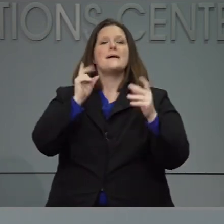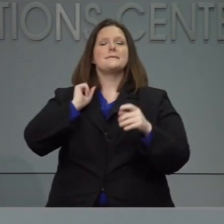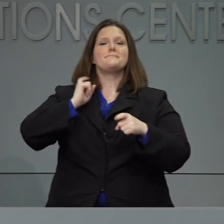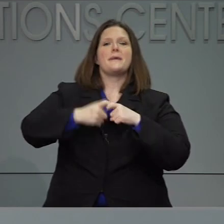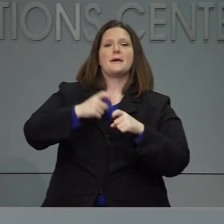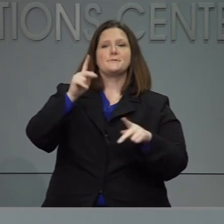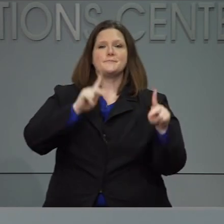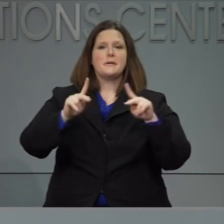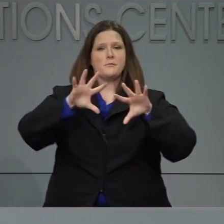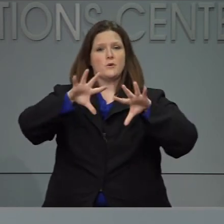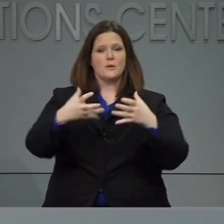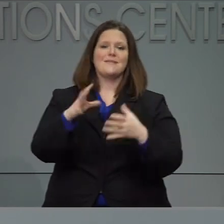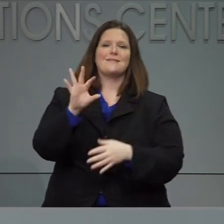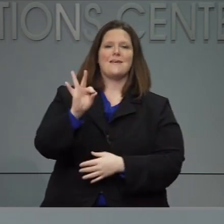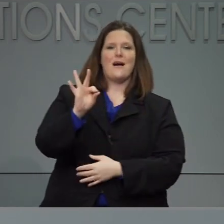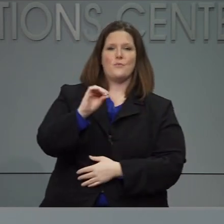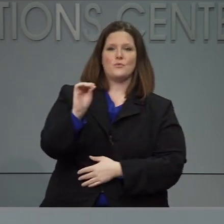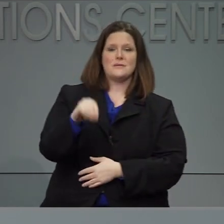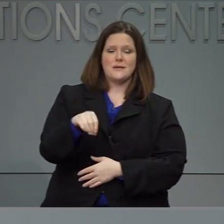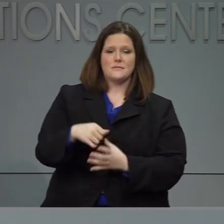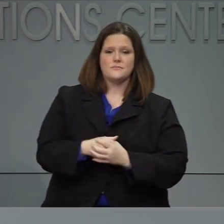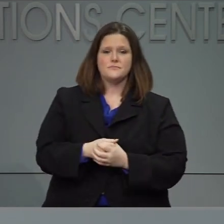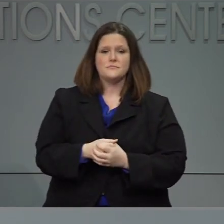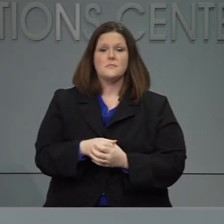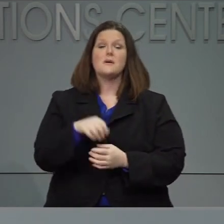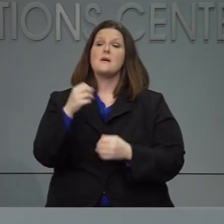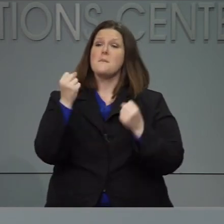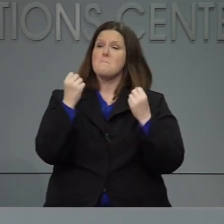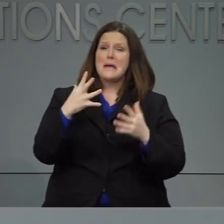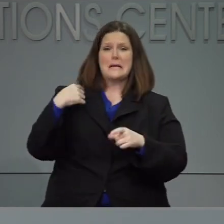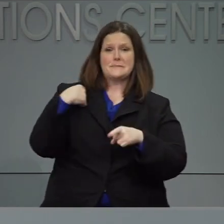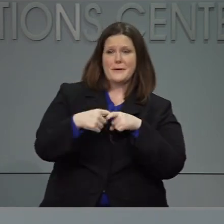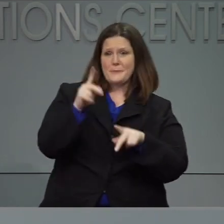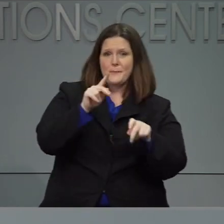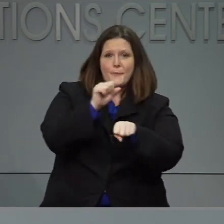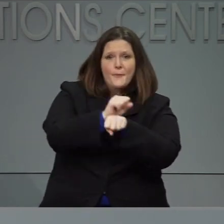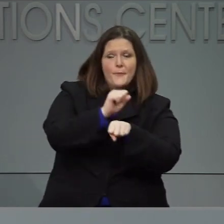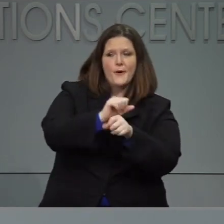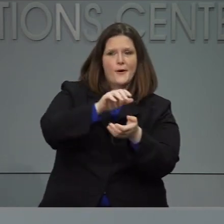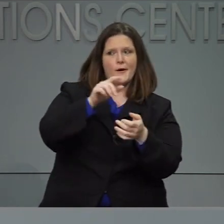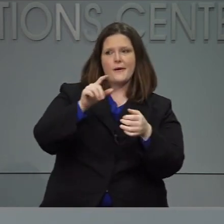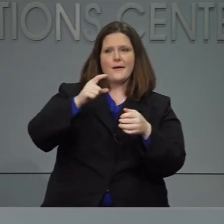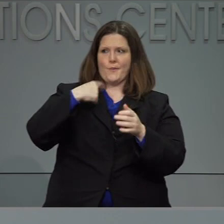INDUSTRIES IN NORTH CAROLINA RELIES ON SUCH AS CONSTRUCTION CHILDCARE FOOD PROCESSING